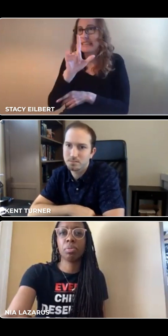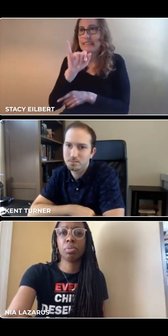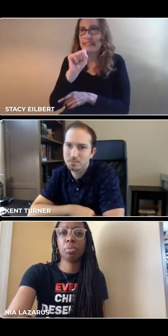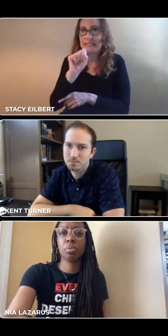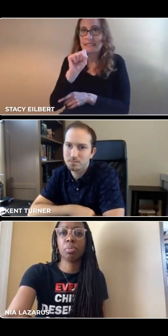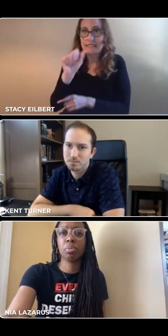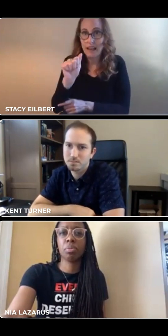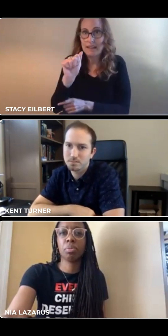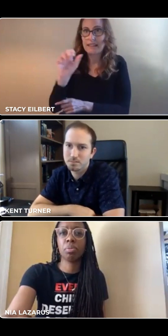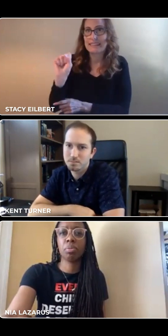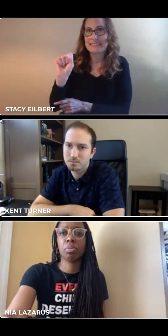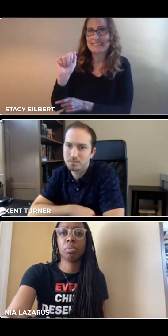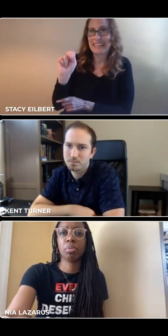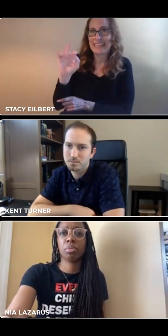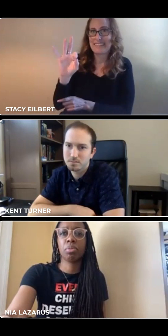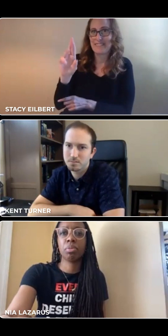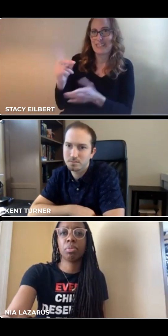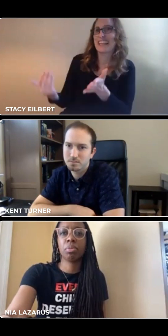Oh, we have 3 comments.